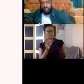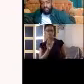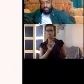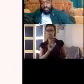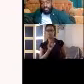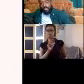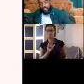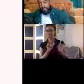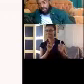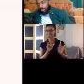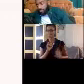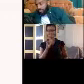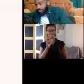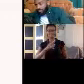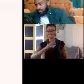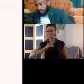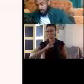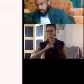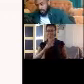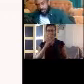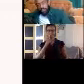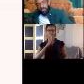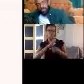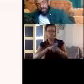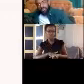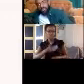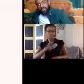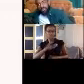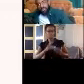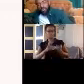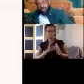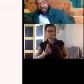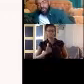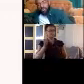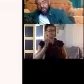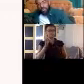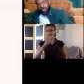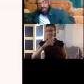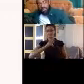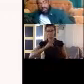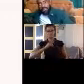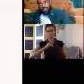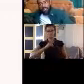going to tolerate racism in my arts community,” and say that you support a person who is in